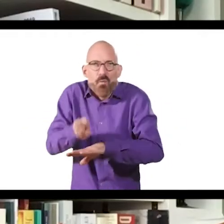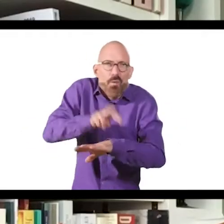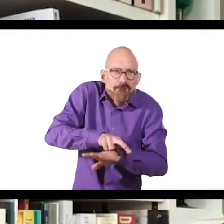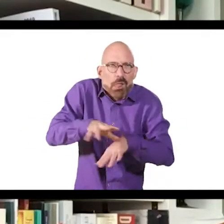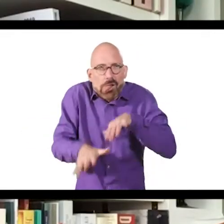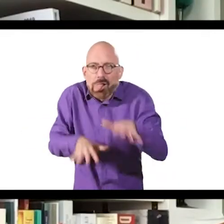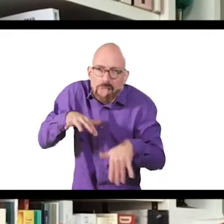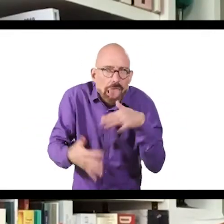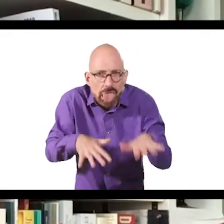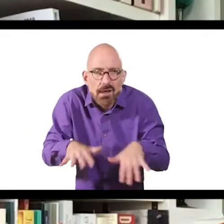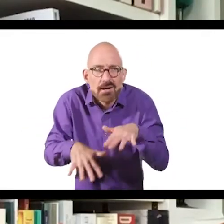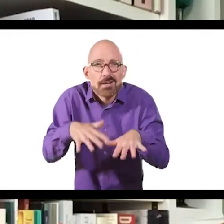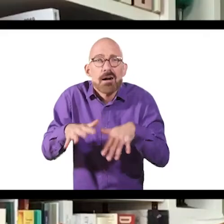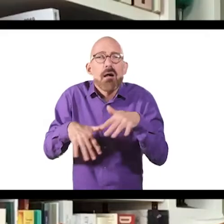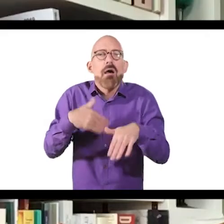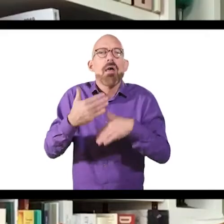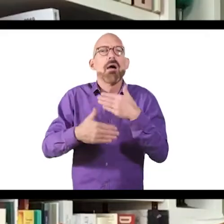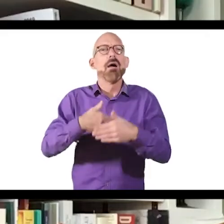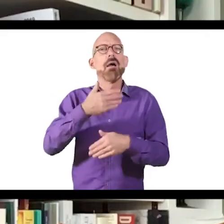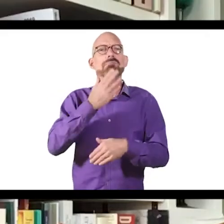when you're young and queer, sport’s kind of closed off from you.